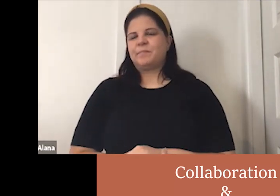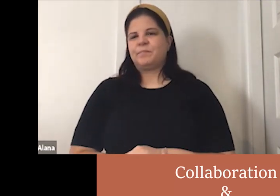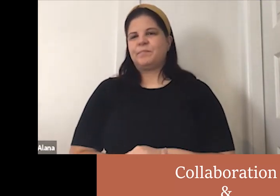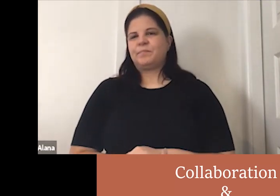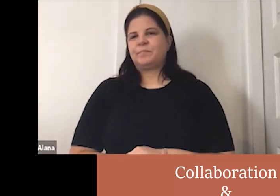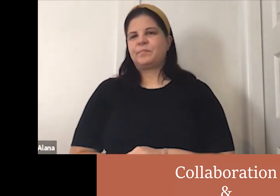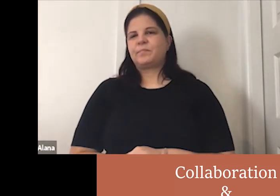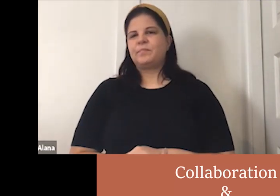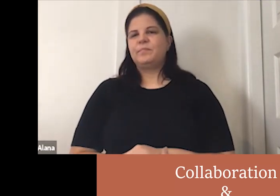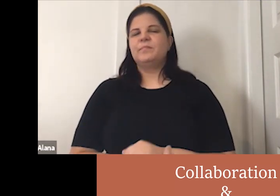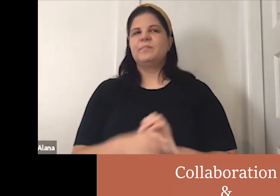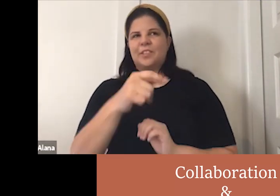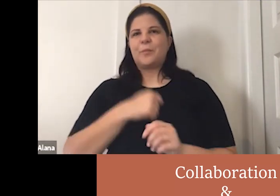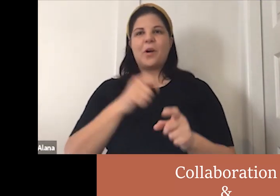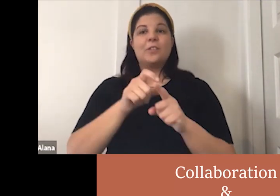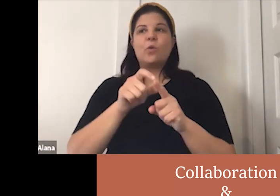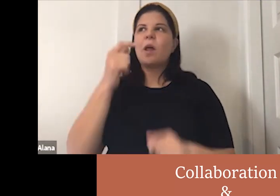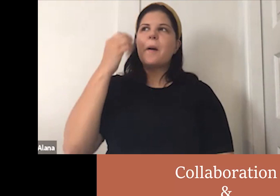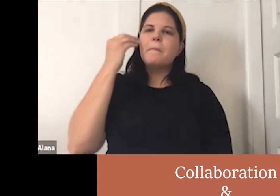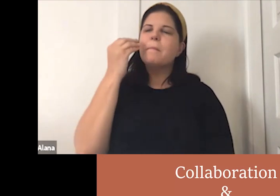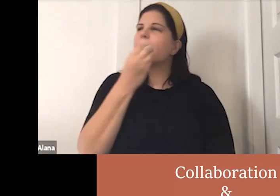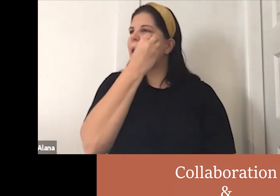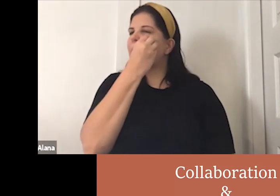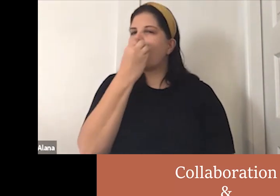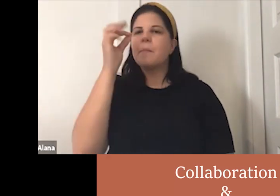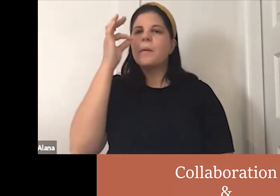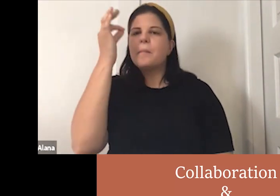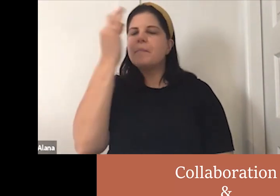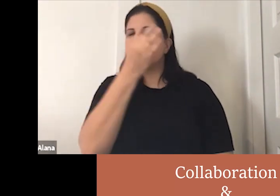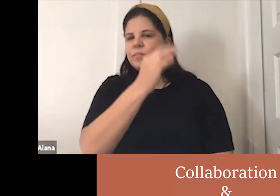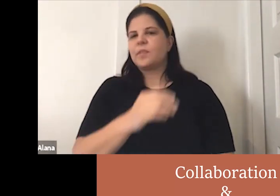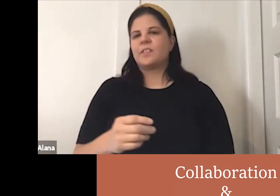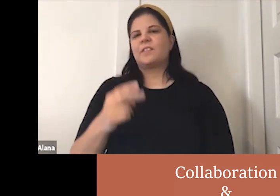my make-up to the eyes for this work.